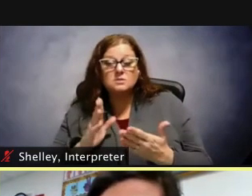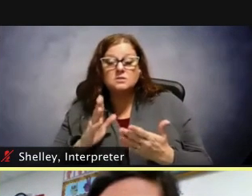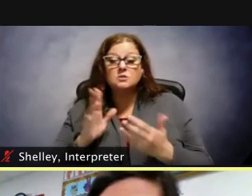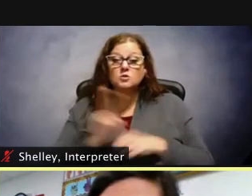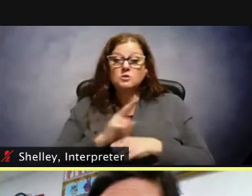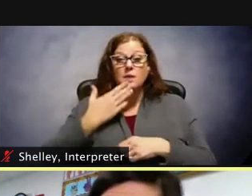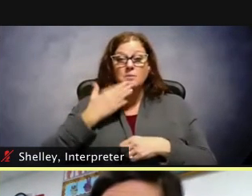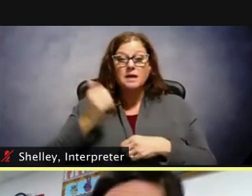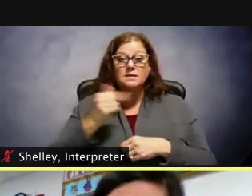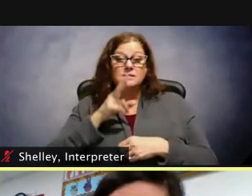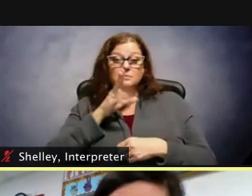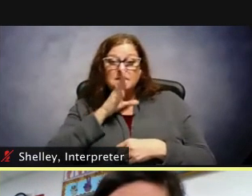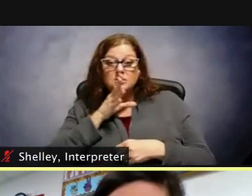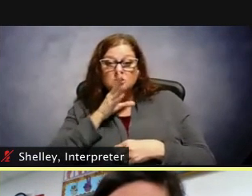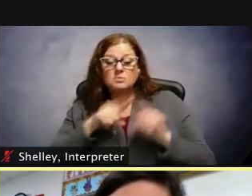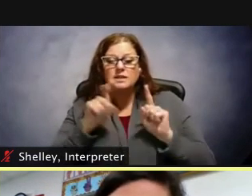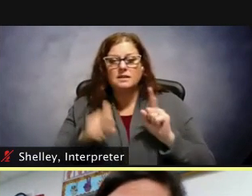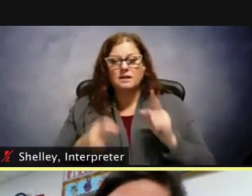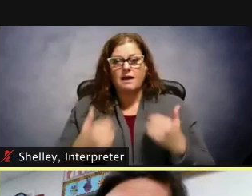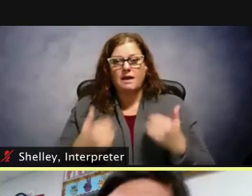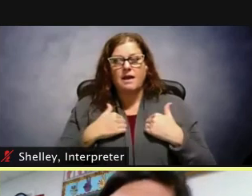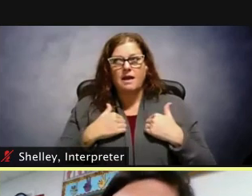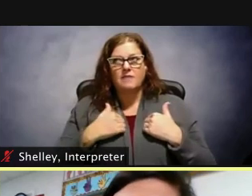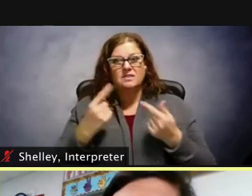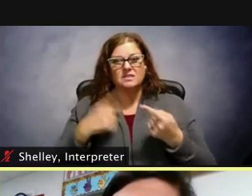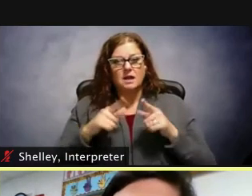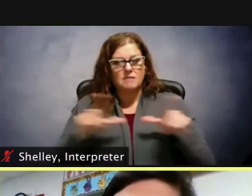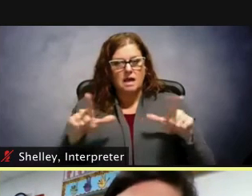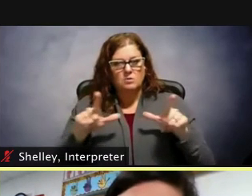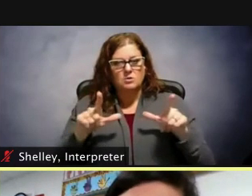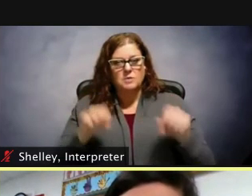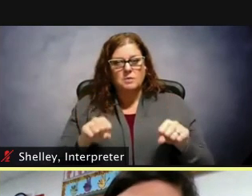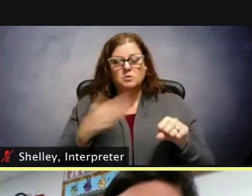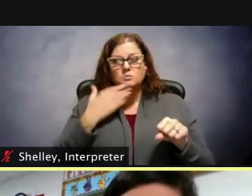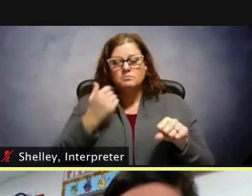But he really needed to have sign language in order to best understand the curriculum.